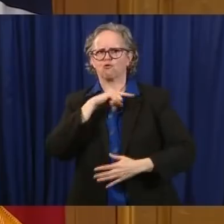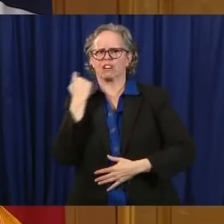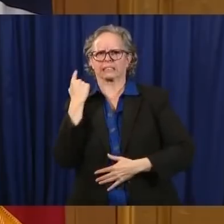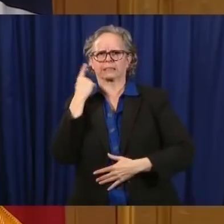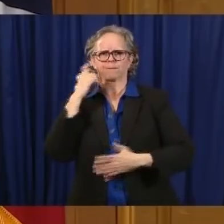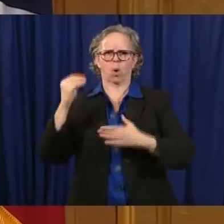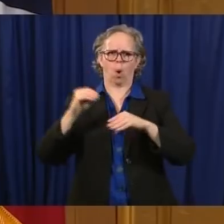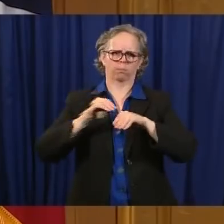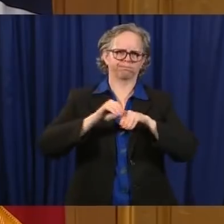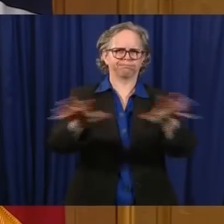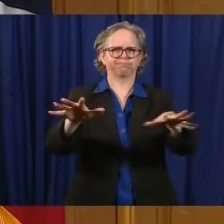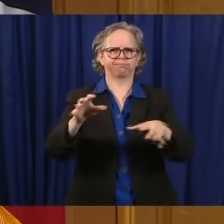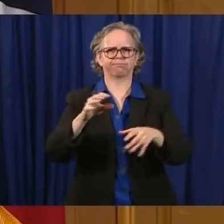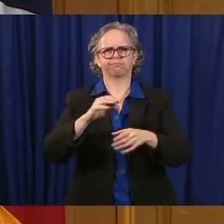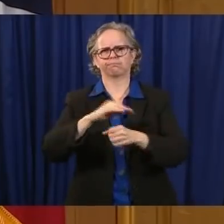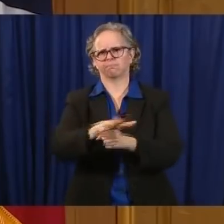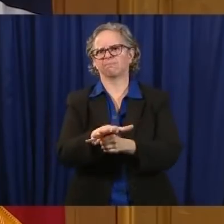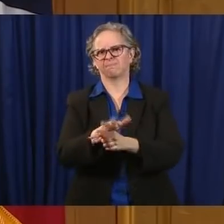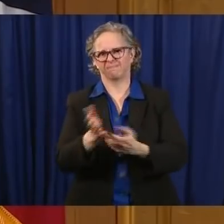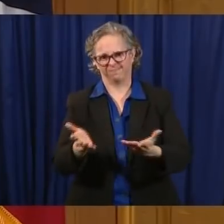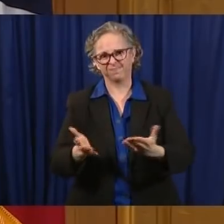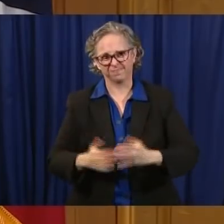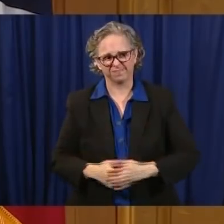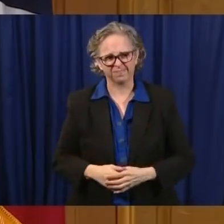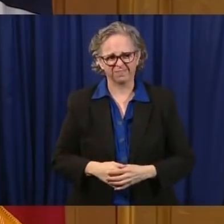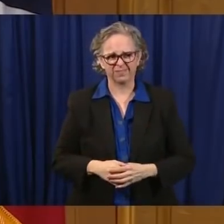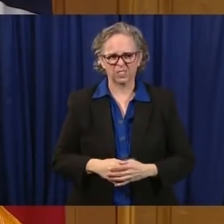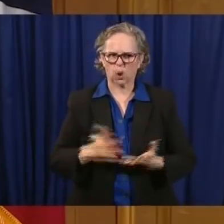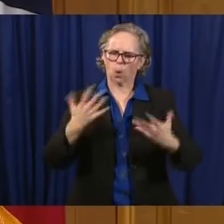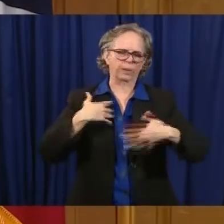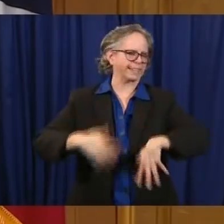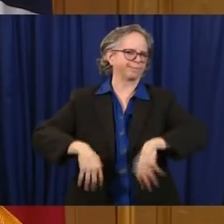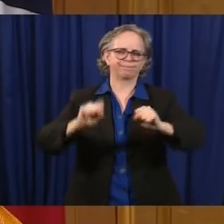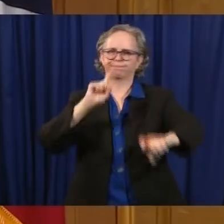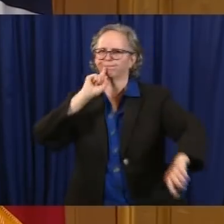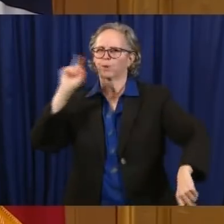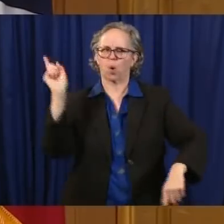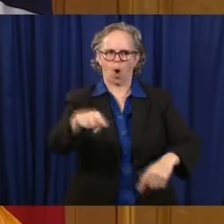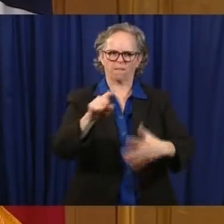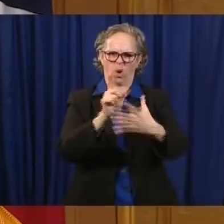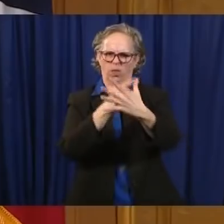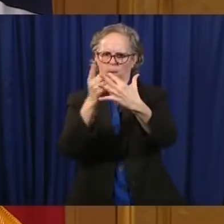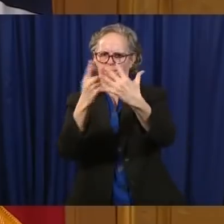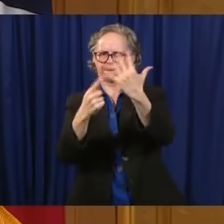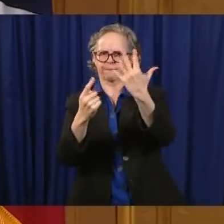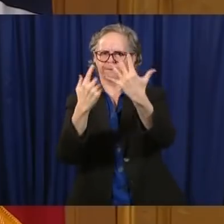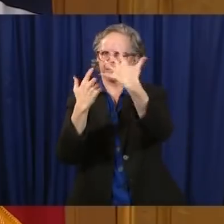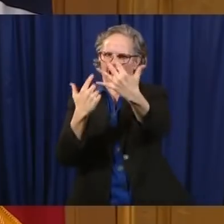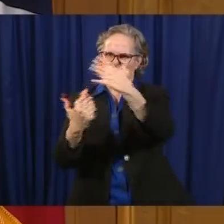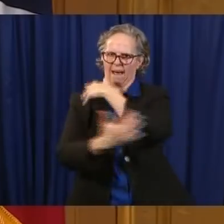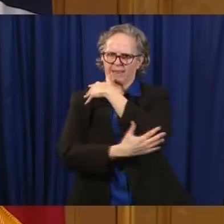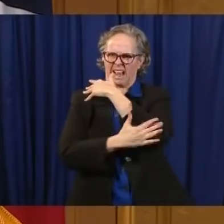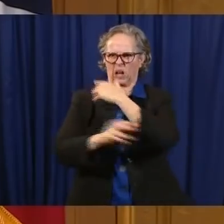TIME, THOSE WHO ARE COMING IN TO BUY LIQUOR ARE CREATING A HEALTH HAZARD, AND THAT IS